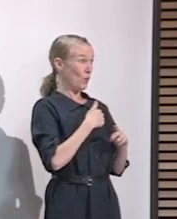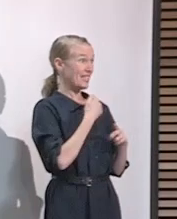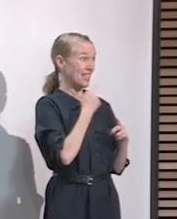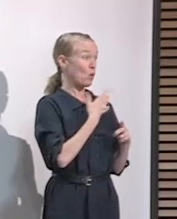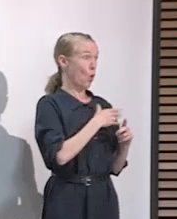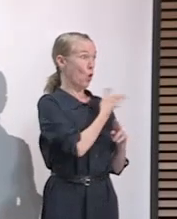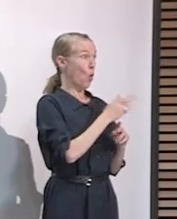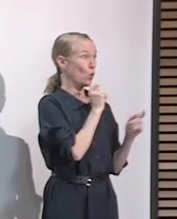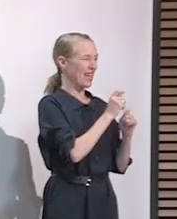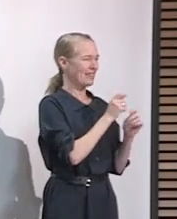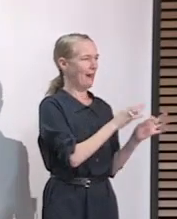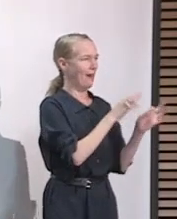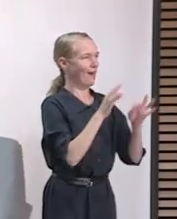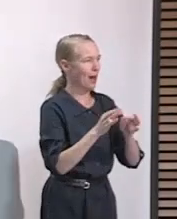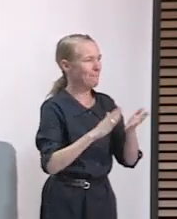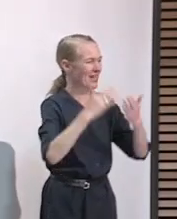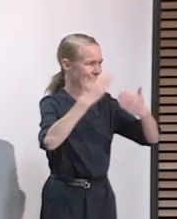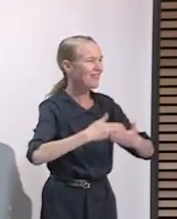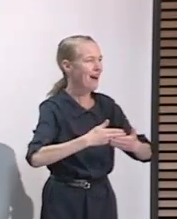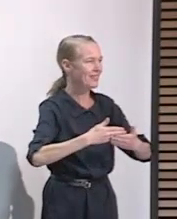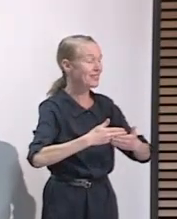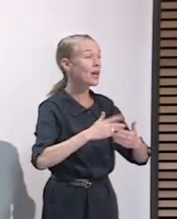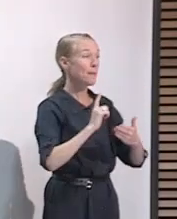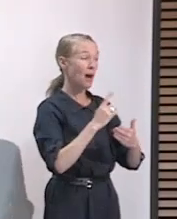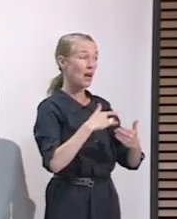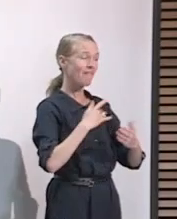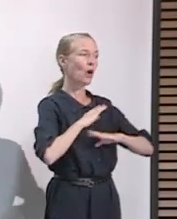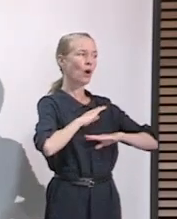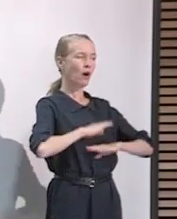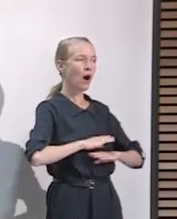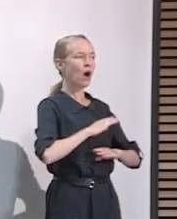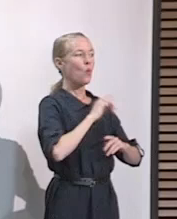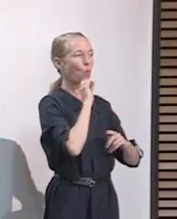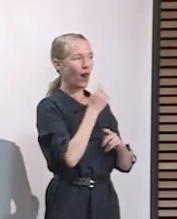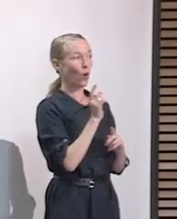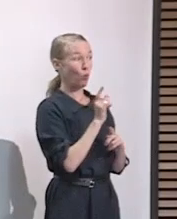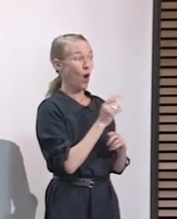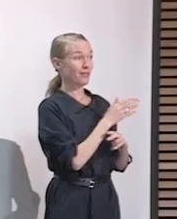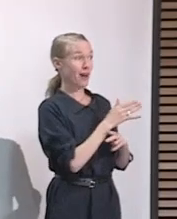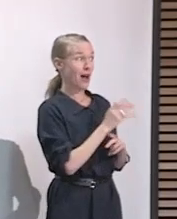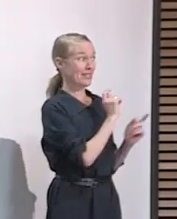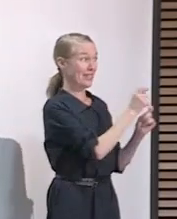meet those deadlines. We're not quite going to hit that in terms of having everybody tested but I think the plan is